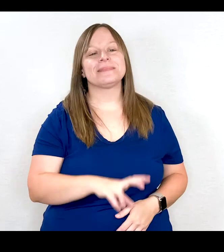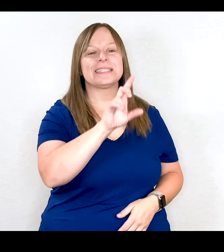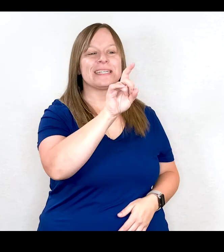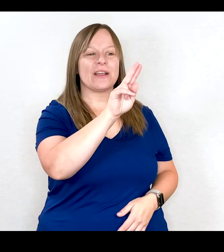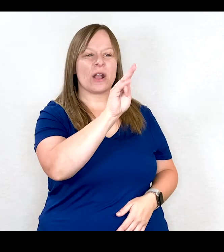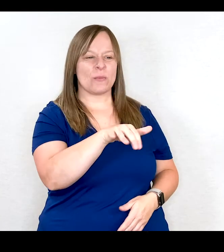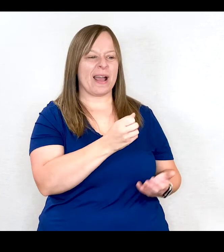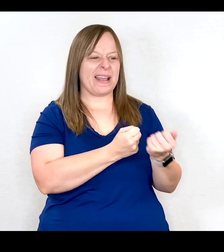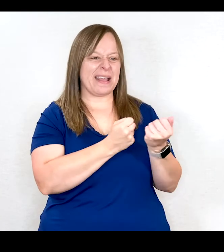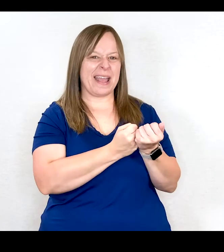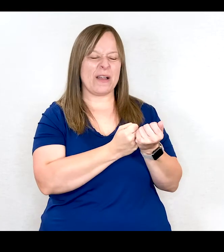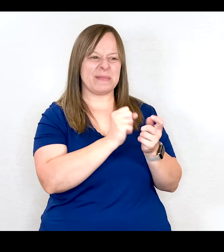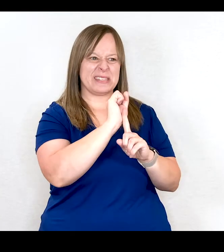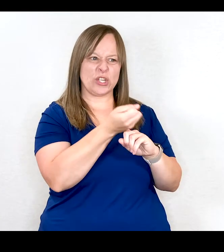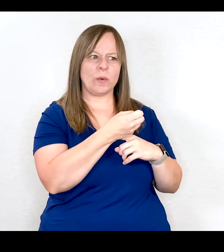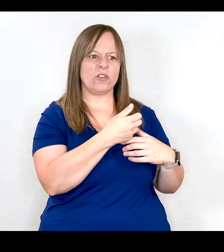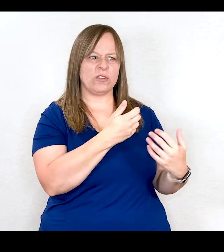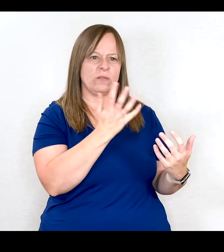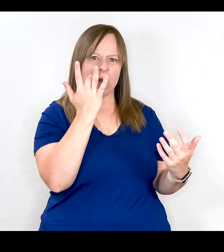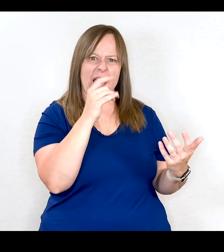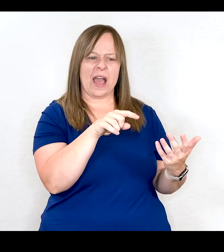DRNY's assistance helped the situation